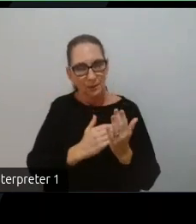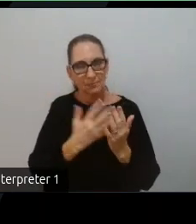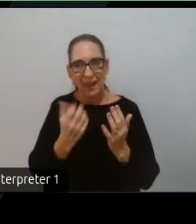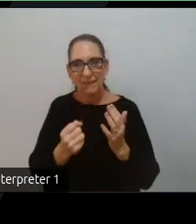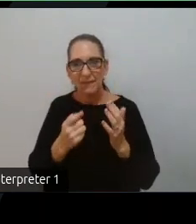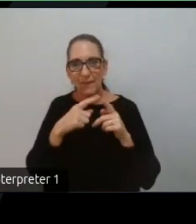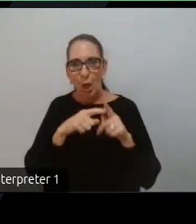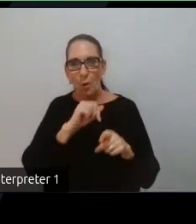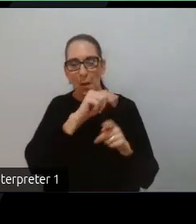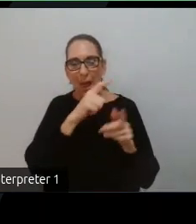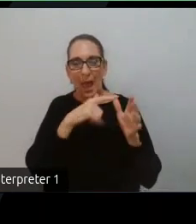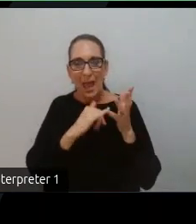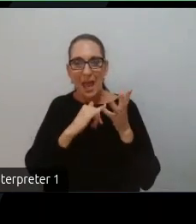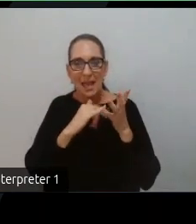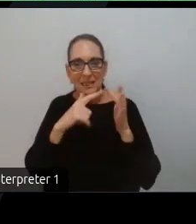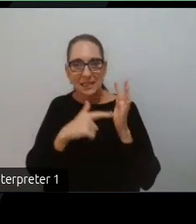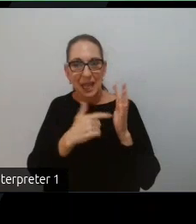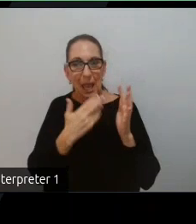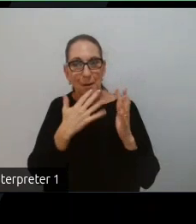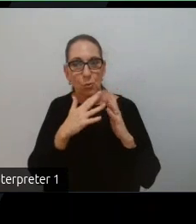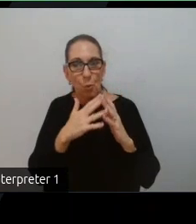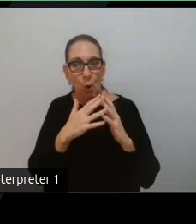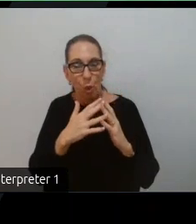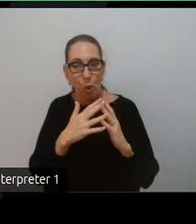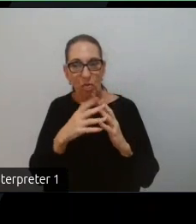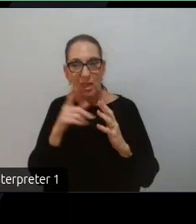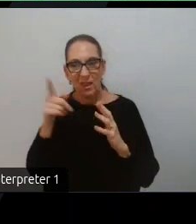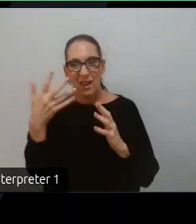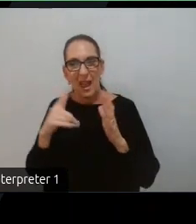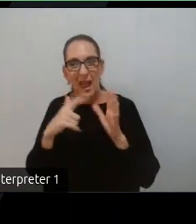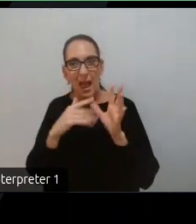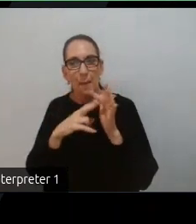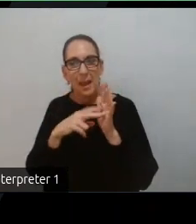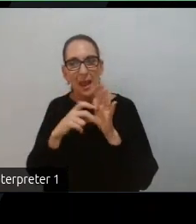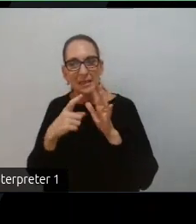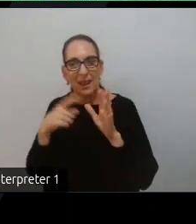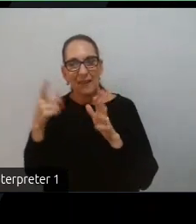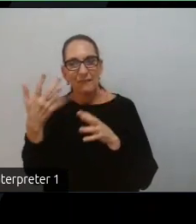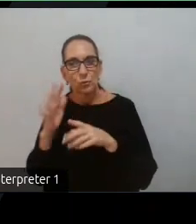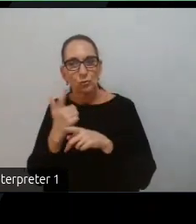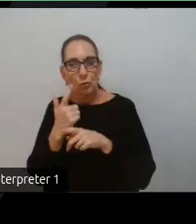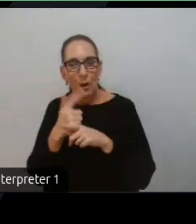restrictions. Amanda has spoken generally about that in terms of the dispute resolution